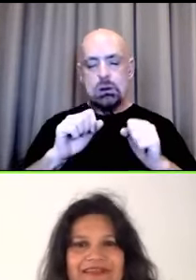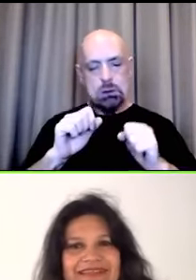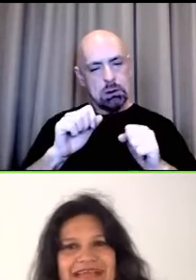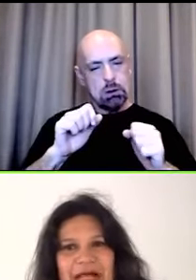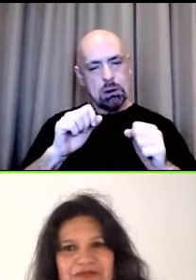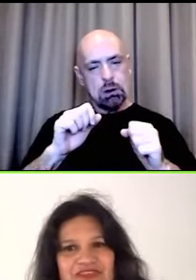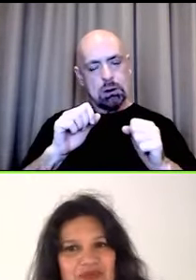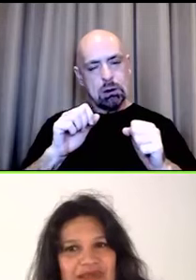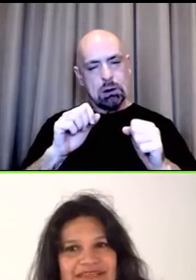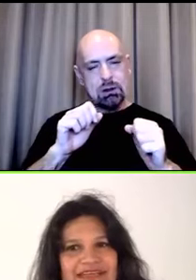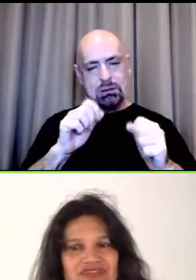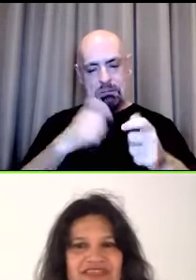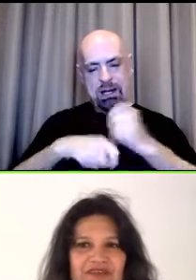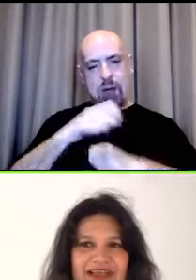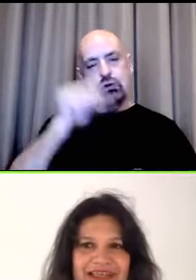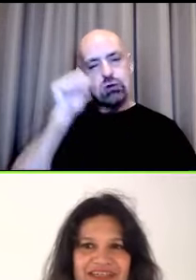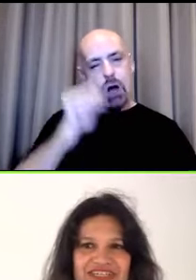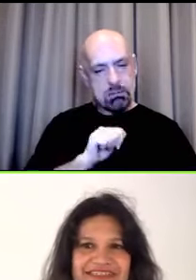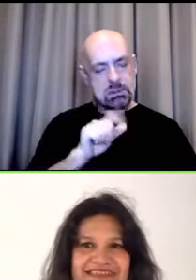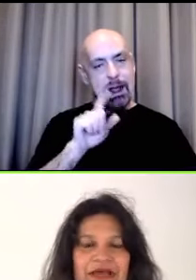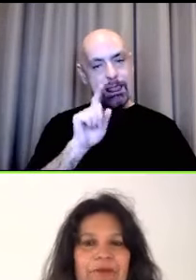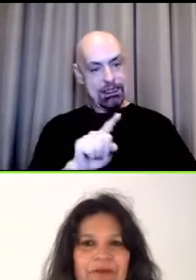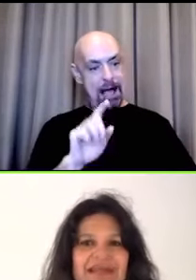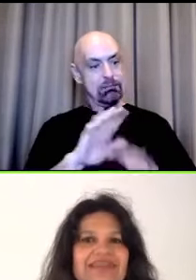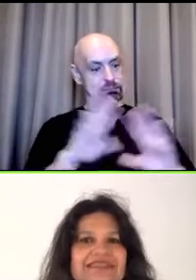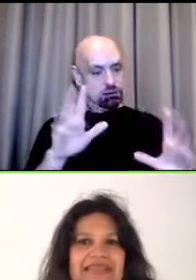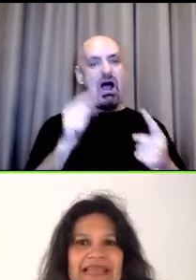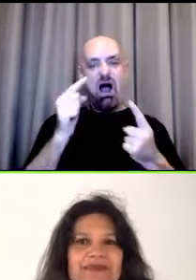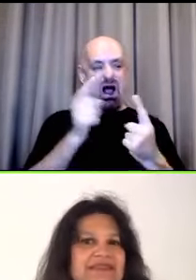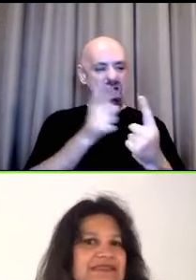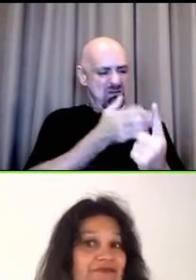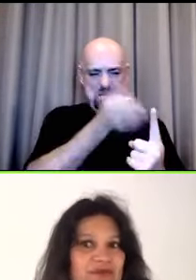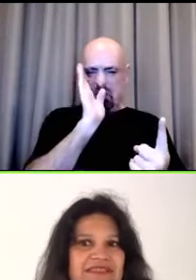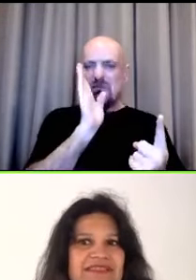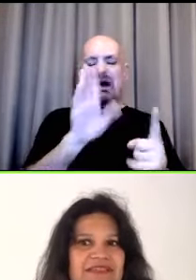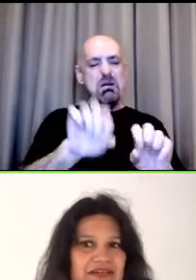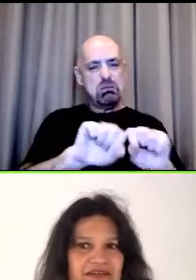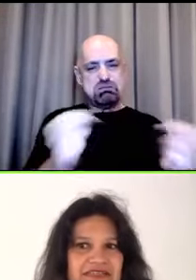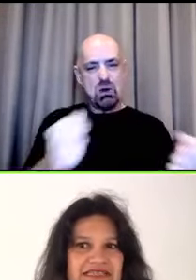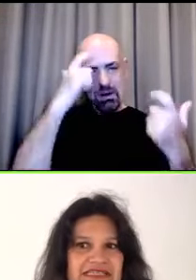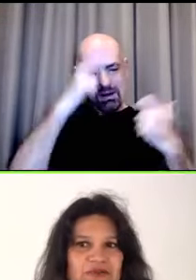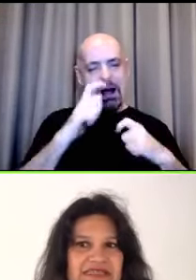arguing that you have to put these questions simultaneously. It's